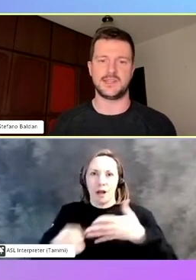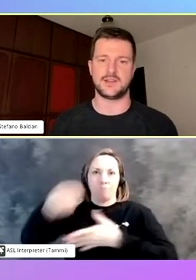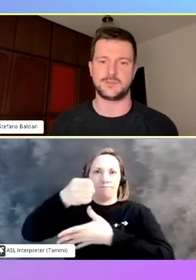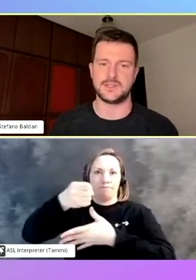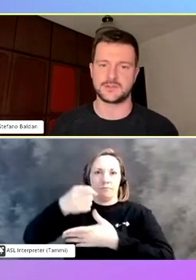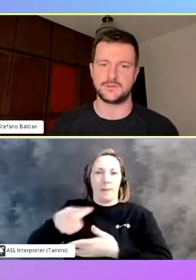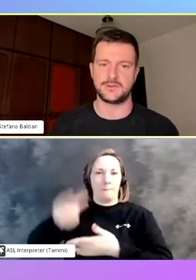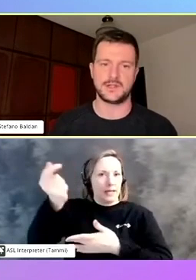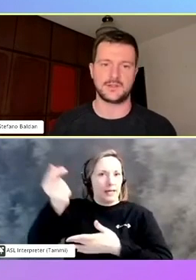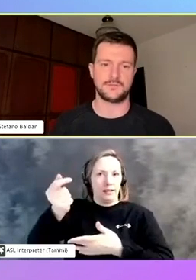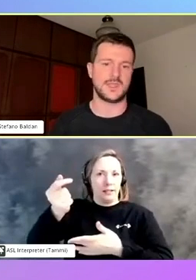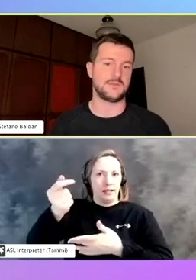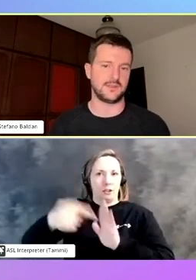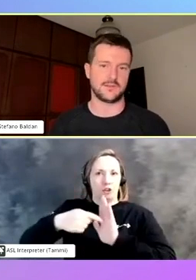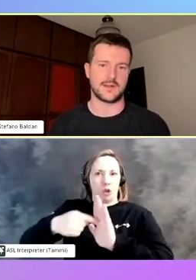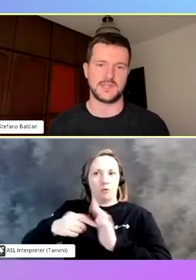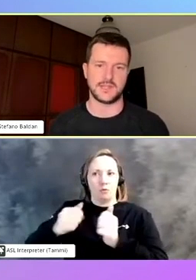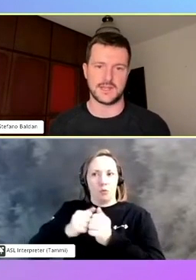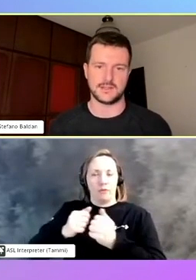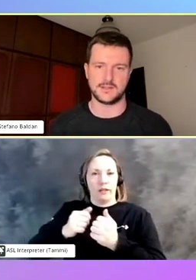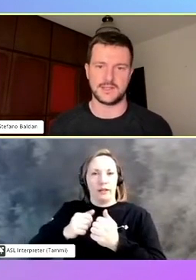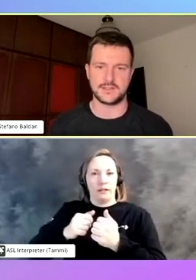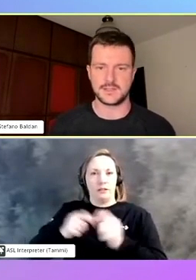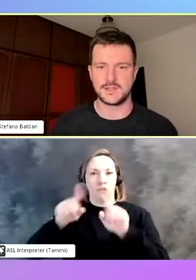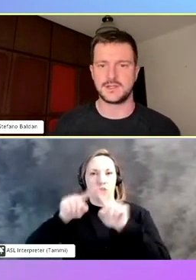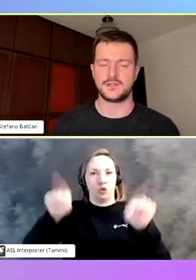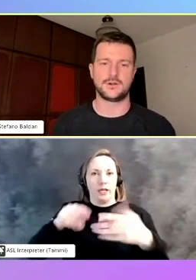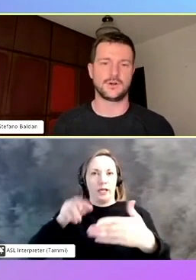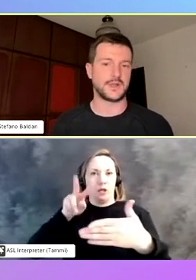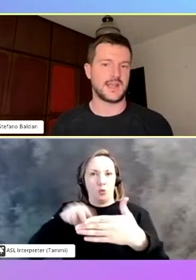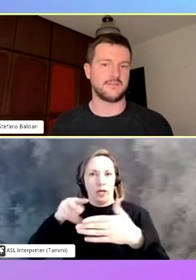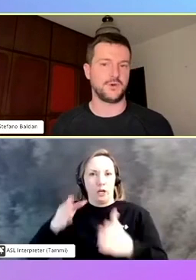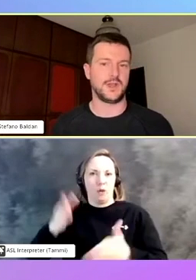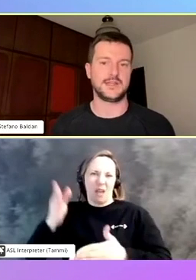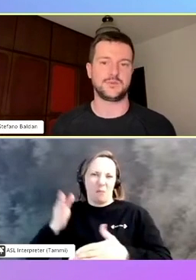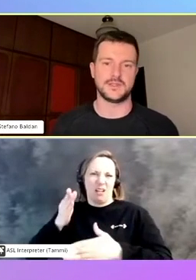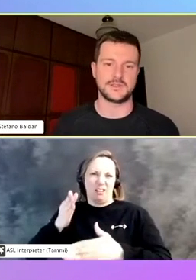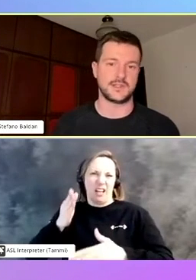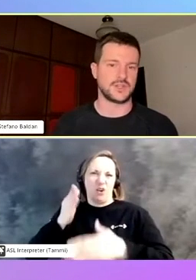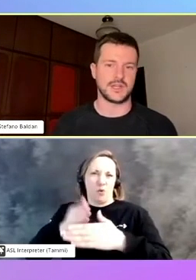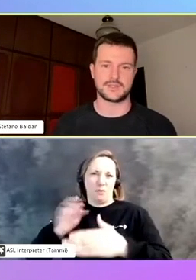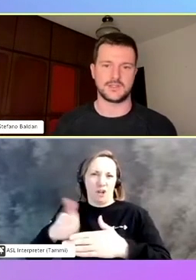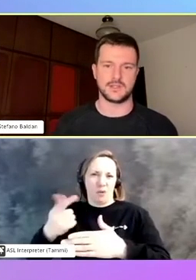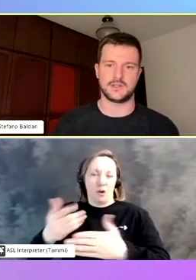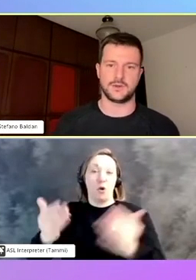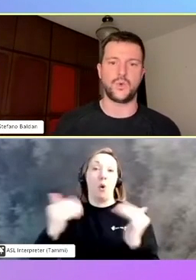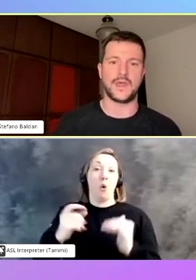and we need to basically recreate and reproduce everything at a browser can do on its own